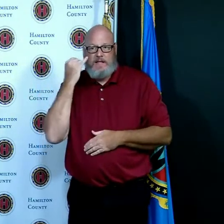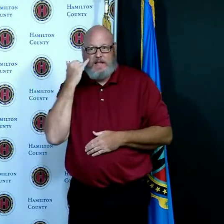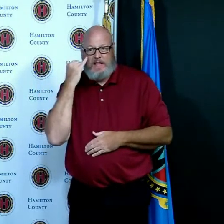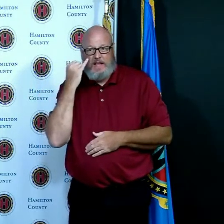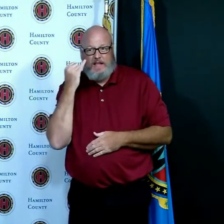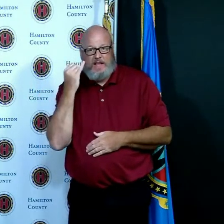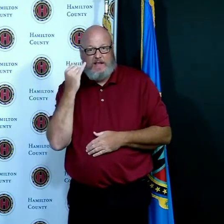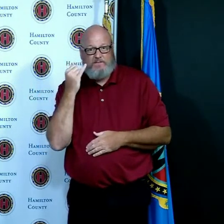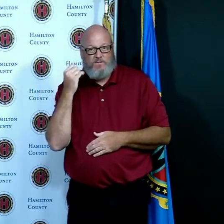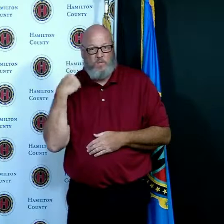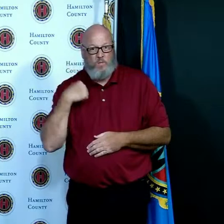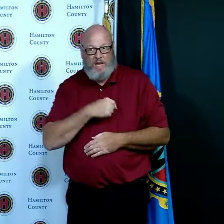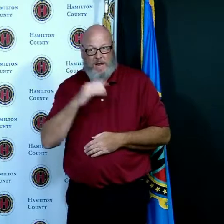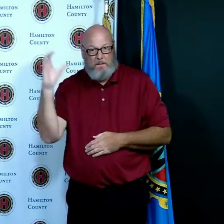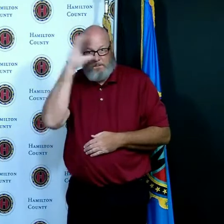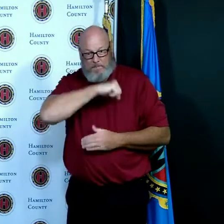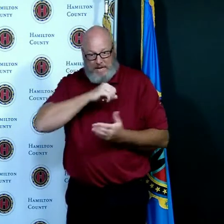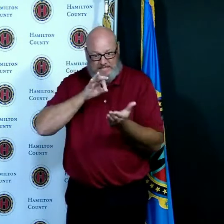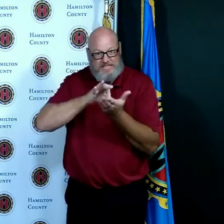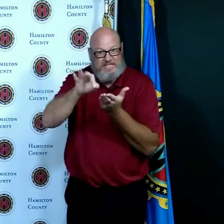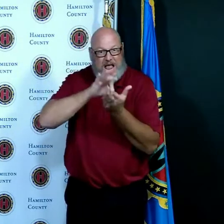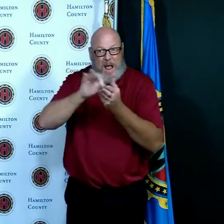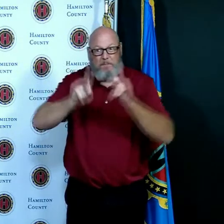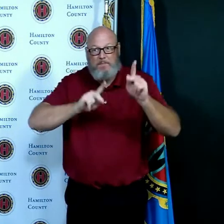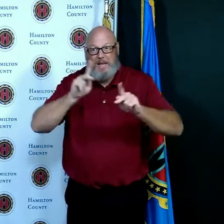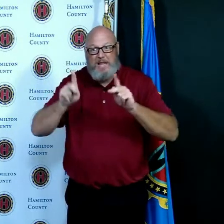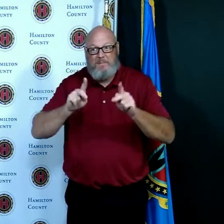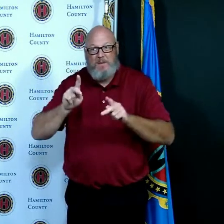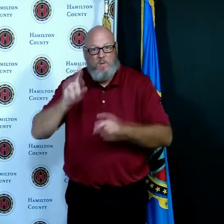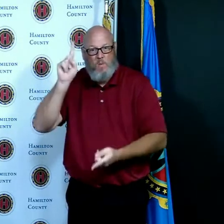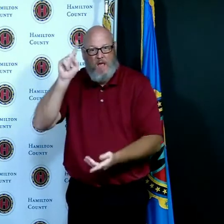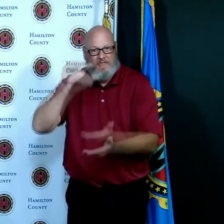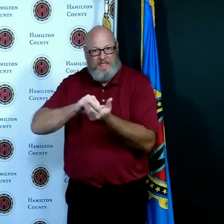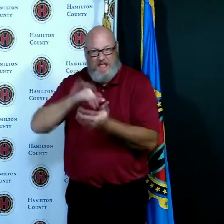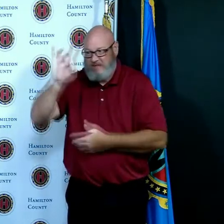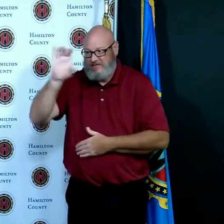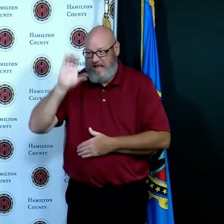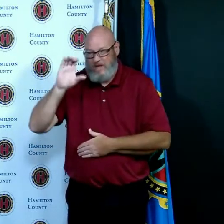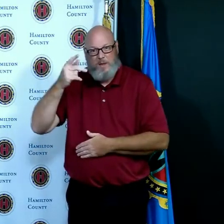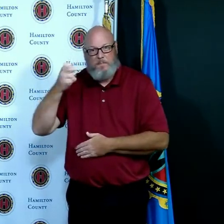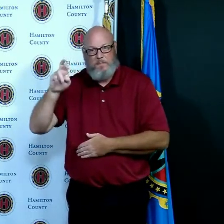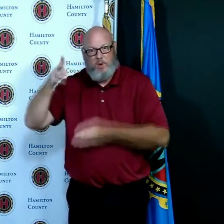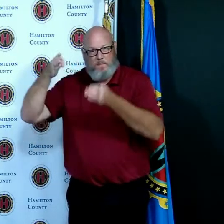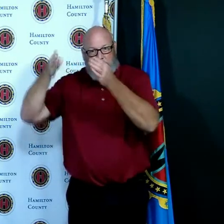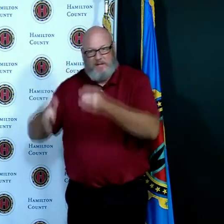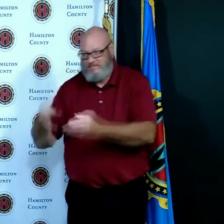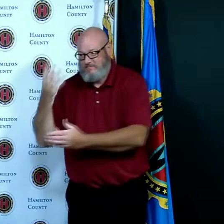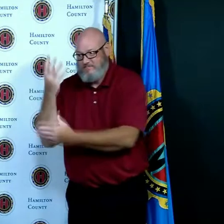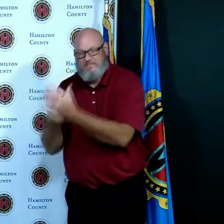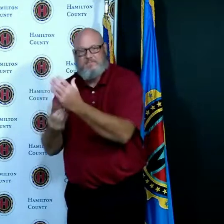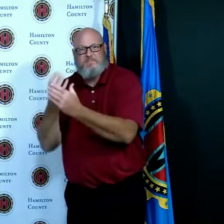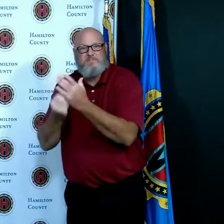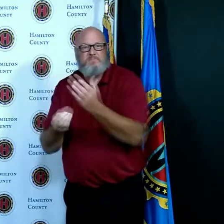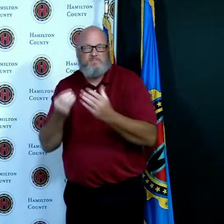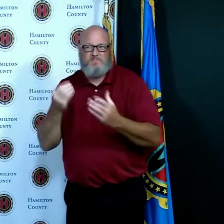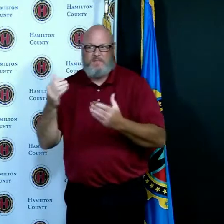next ten years so over ten years it's eighteen thousand dollars per person that's not counted in Hamilton County